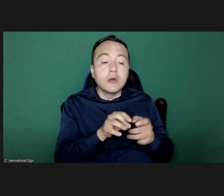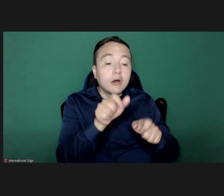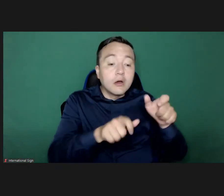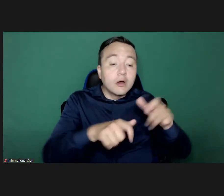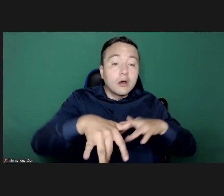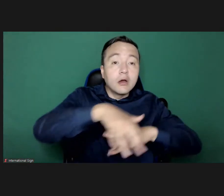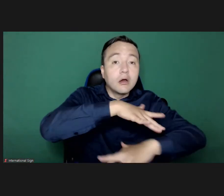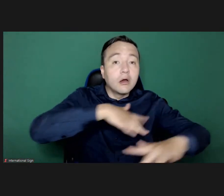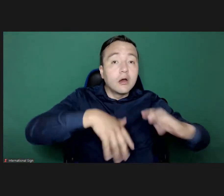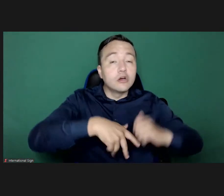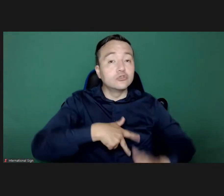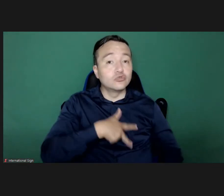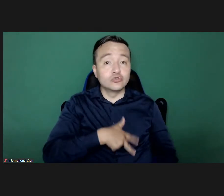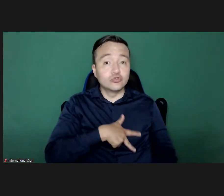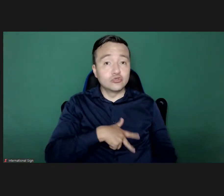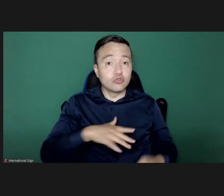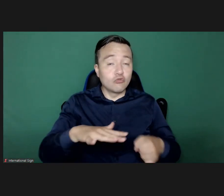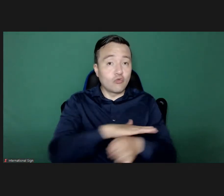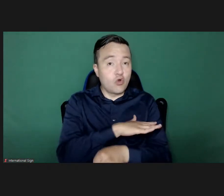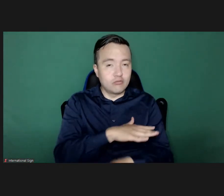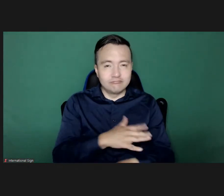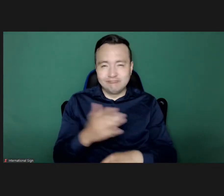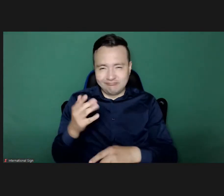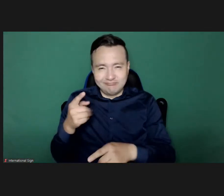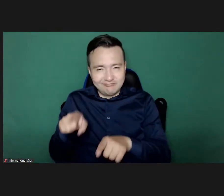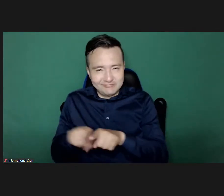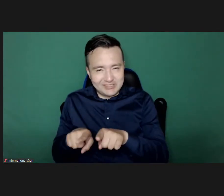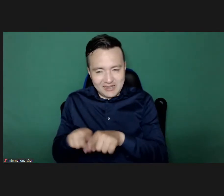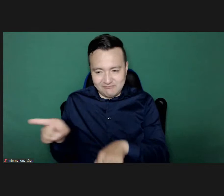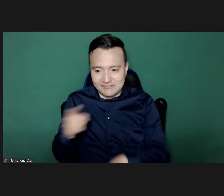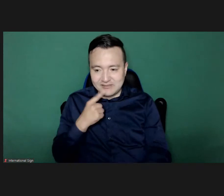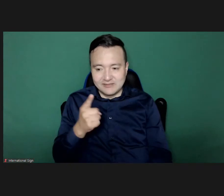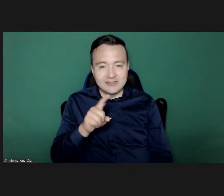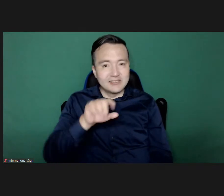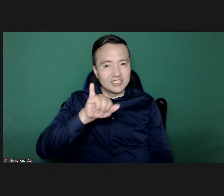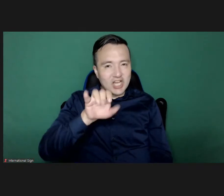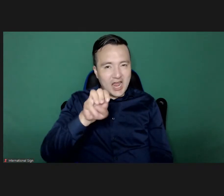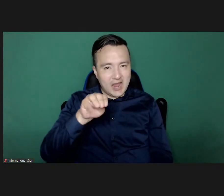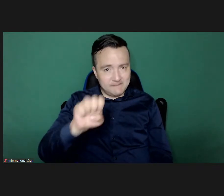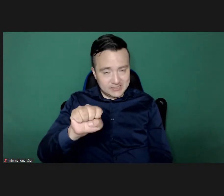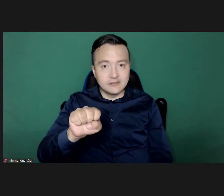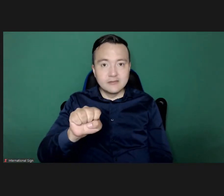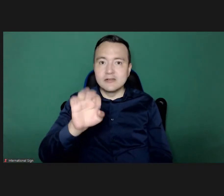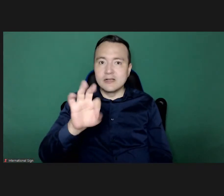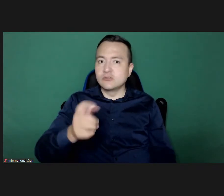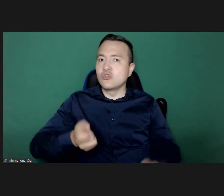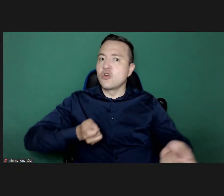to be very, very important. As an agency, we're bounded by rules in terms of safeguarding against conflicts of interest.